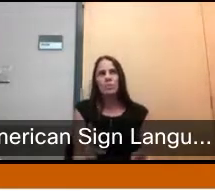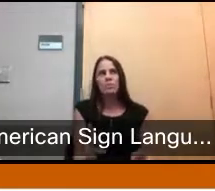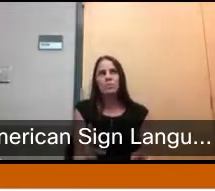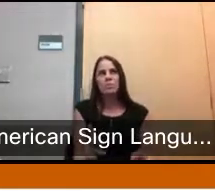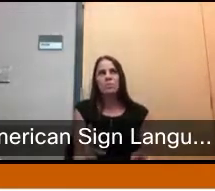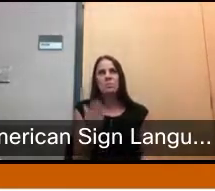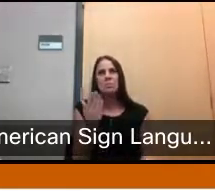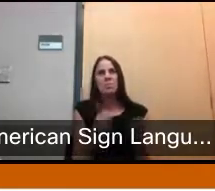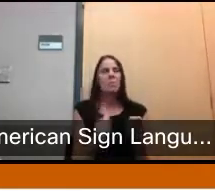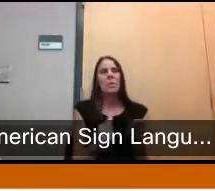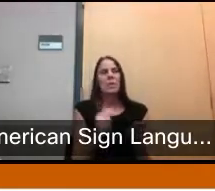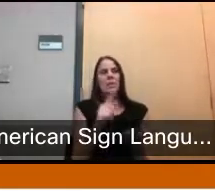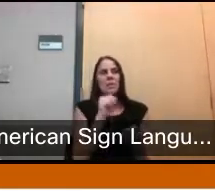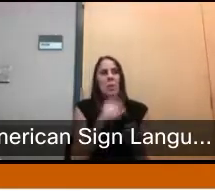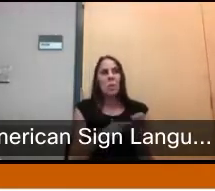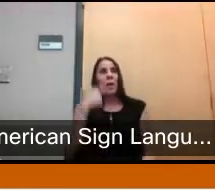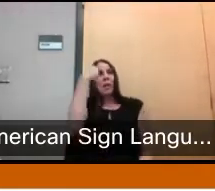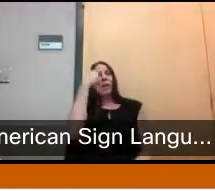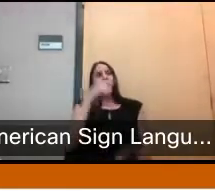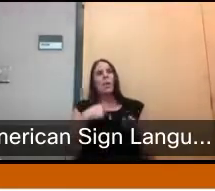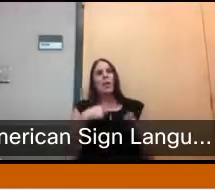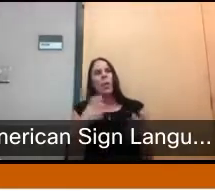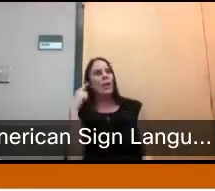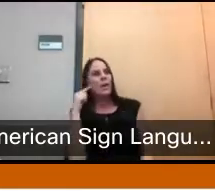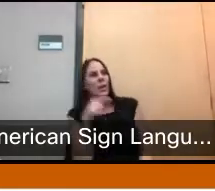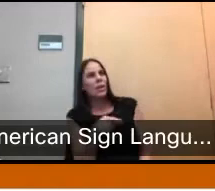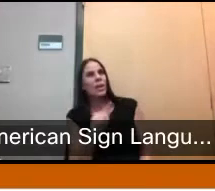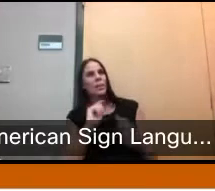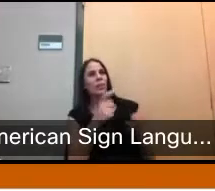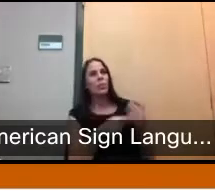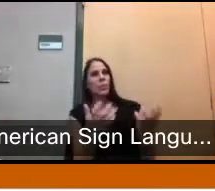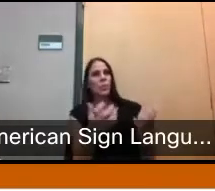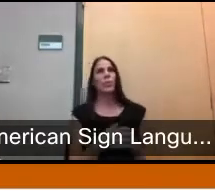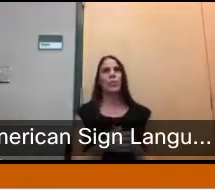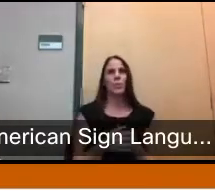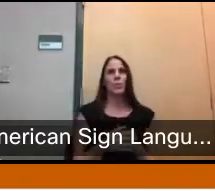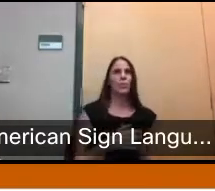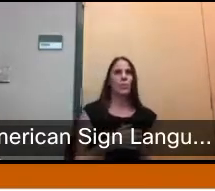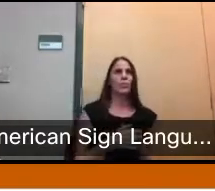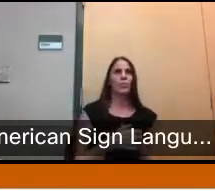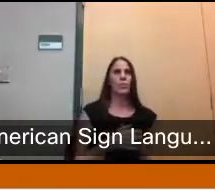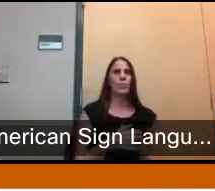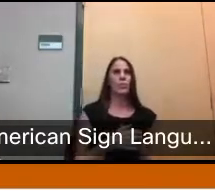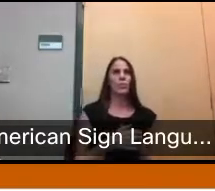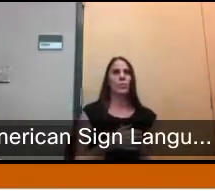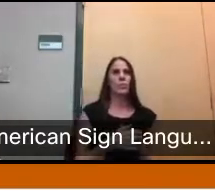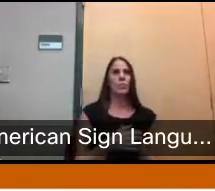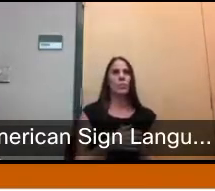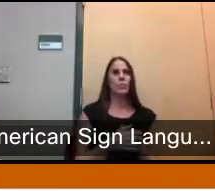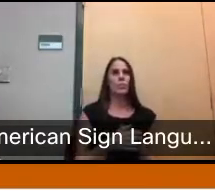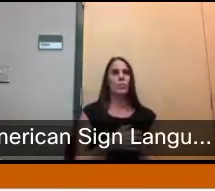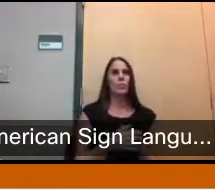them and give them what they actually want. Um, this always feels a little corny when